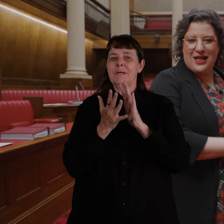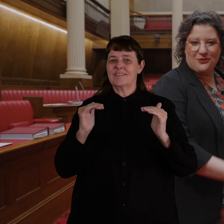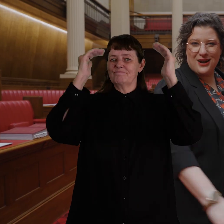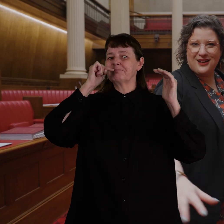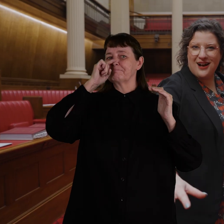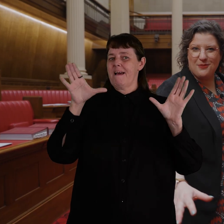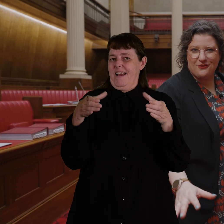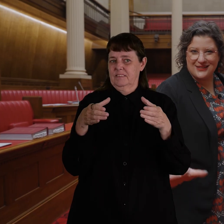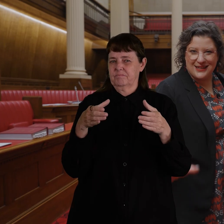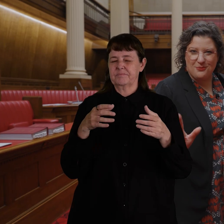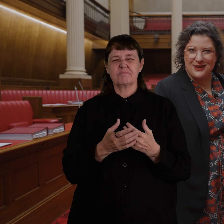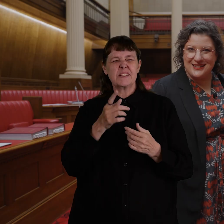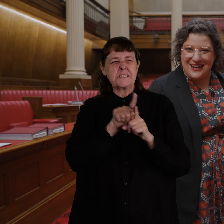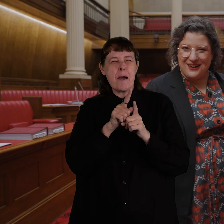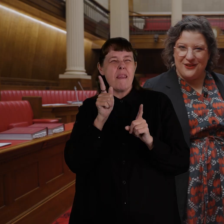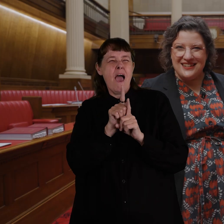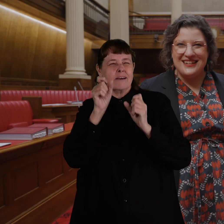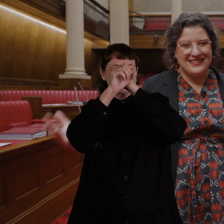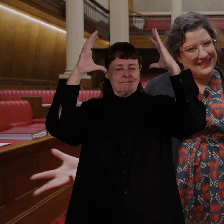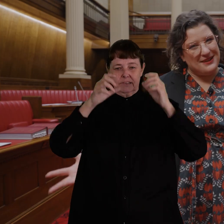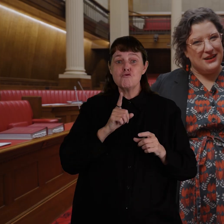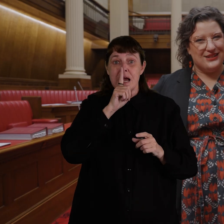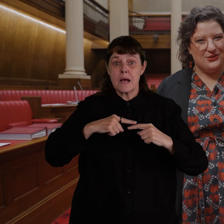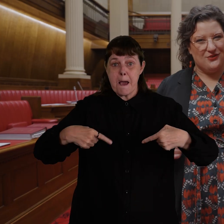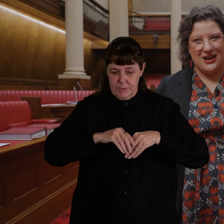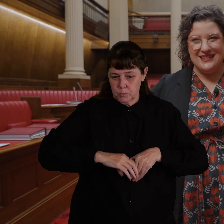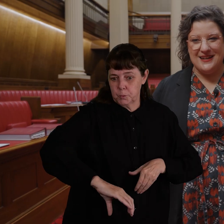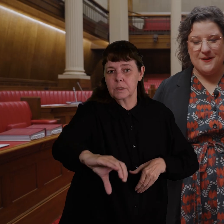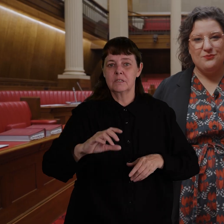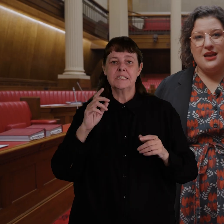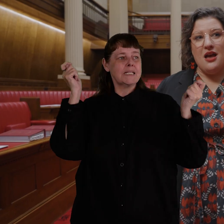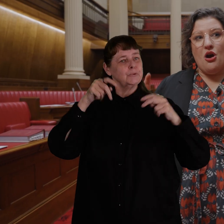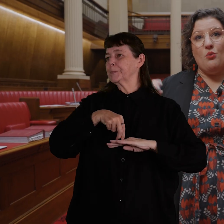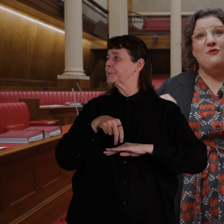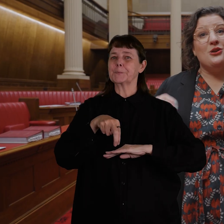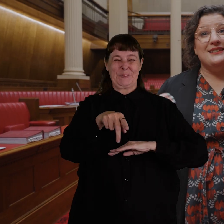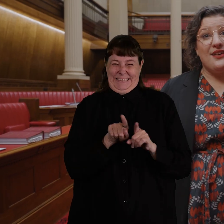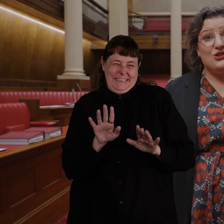out a red carpet for celebrities at an event. It's a similar sort of idea. We've put a South